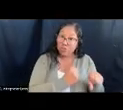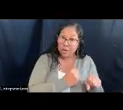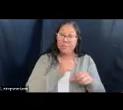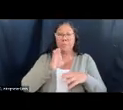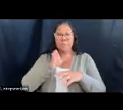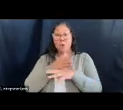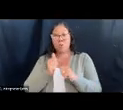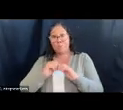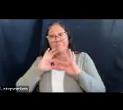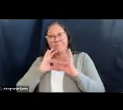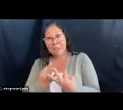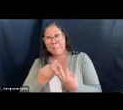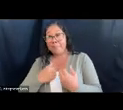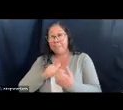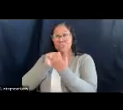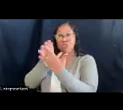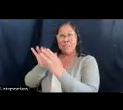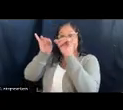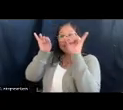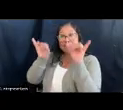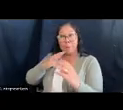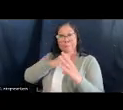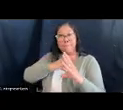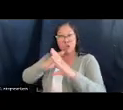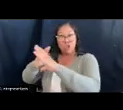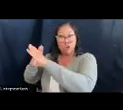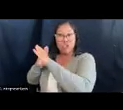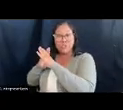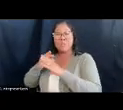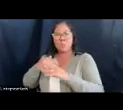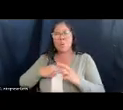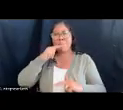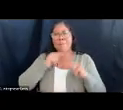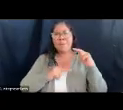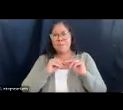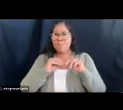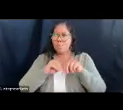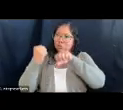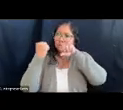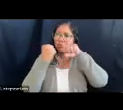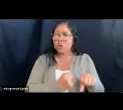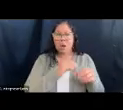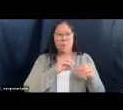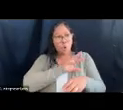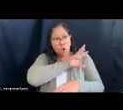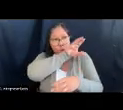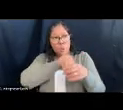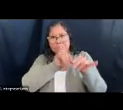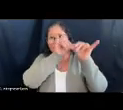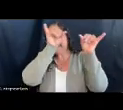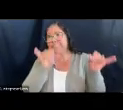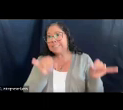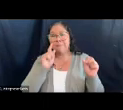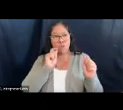families, and address systemic barriers, we build stronger, more inclusive systems for everyone.